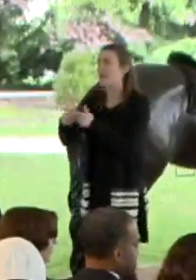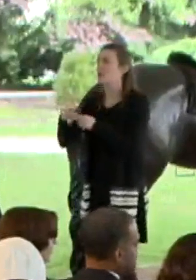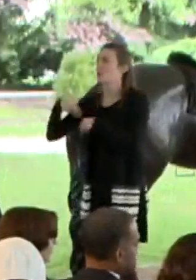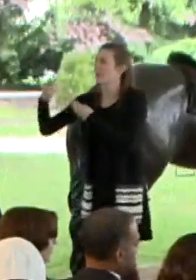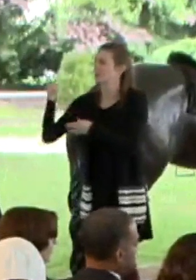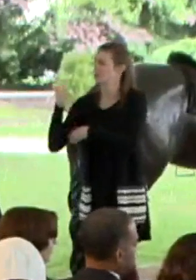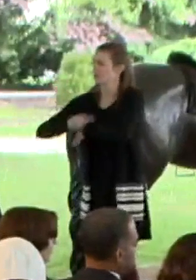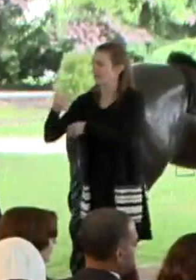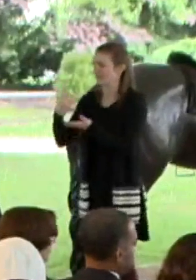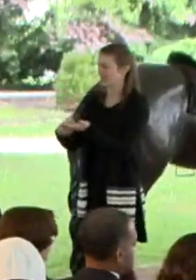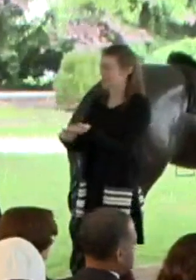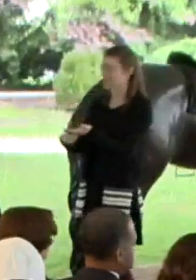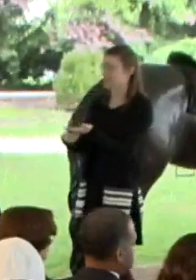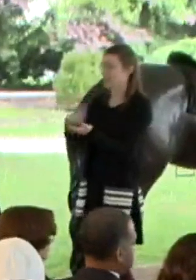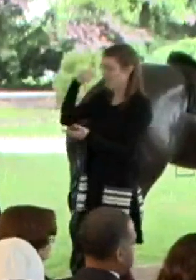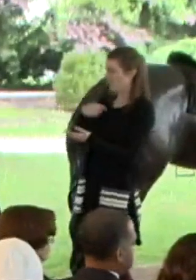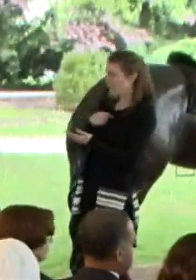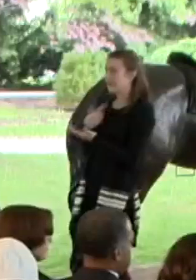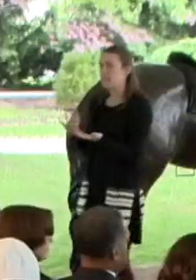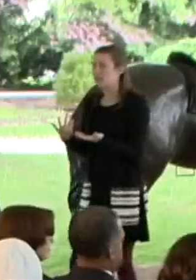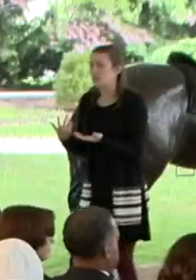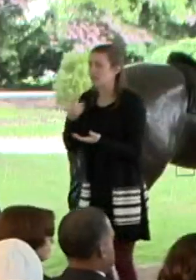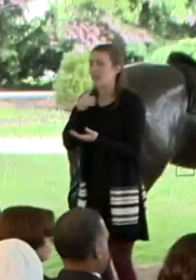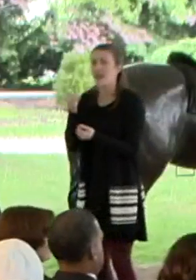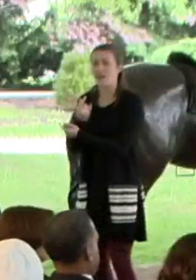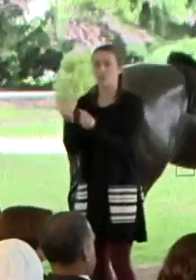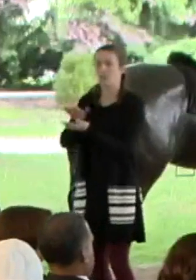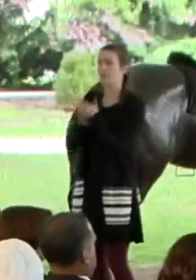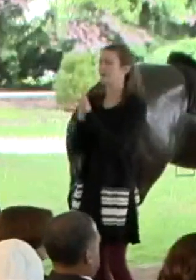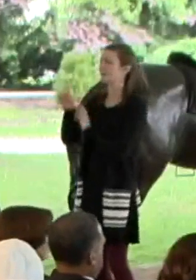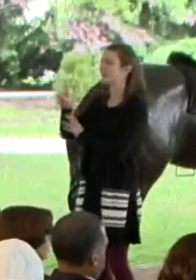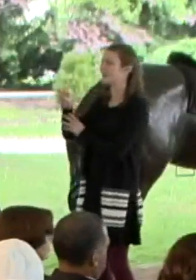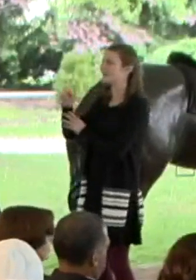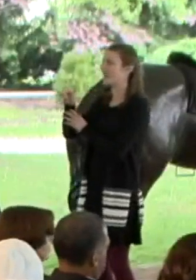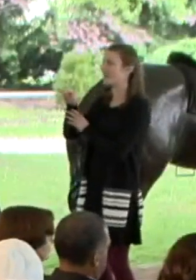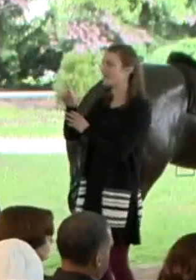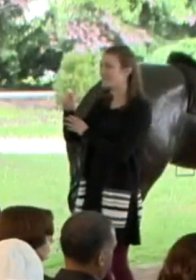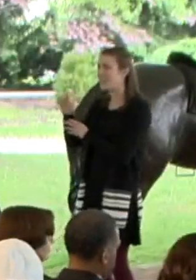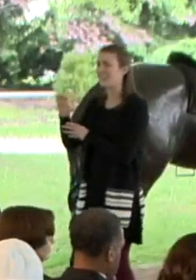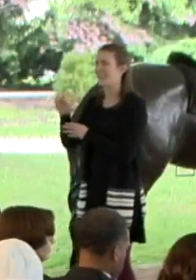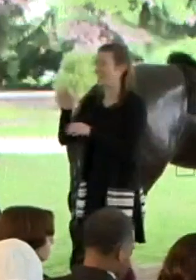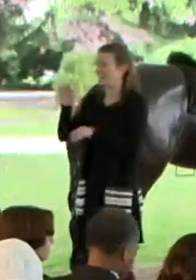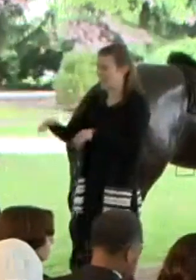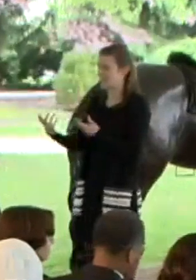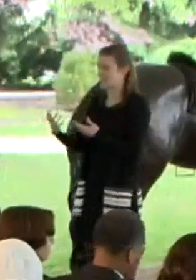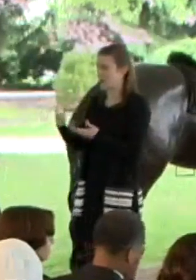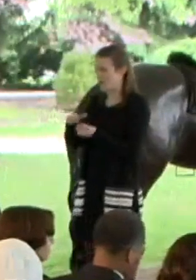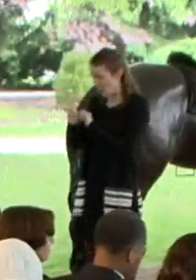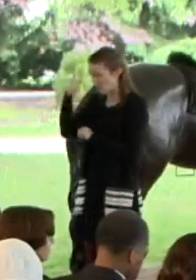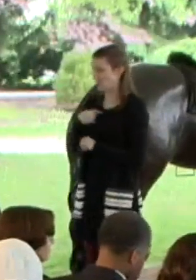STATEHOOD WOULD INCLUDE SUCH AND SUCH SO THE PROCESS IS NOT THAT A LAWYERS WRITE A CONSTITUTION